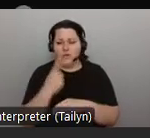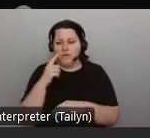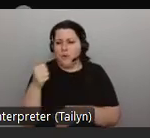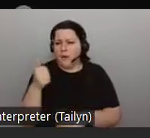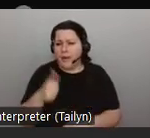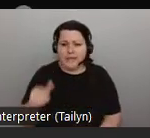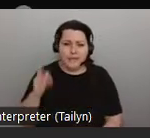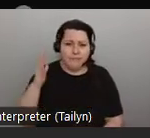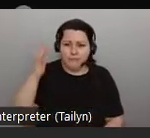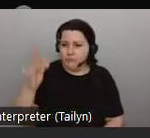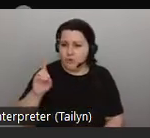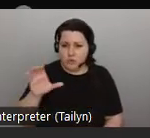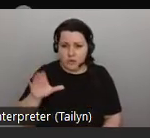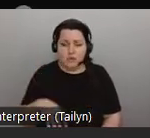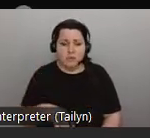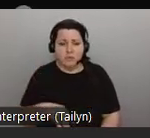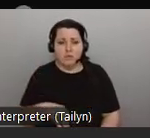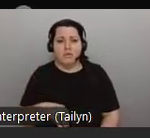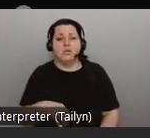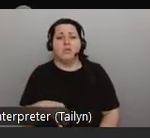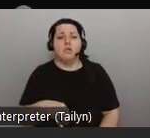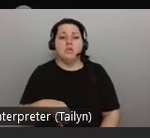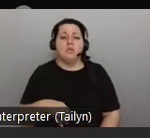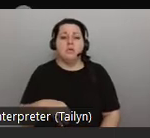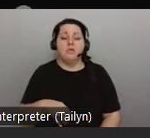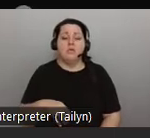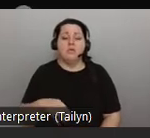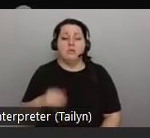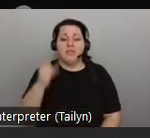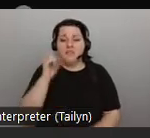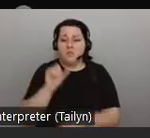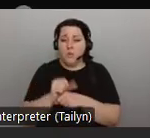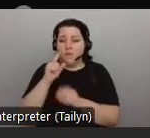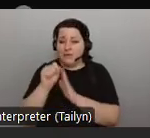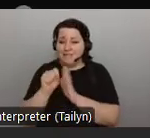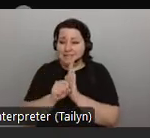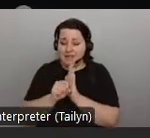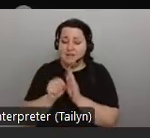writing in the heading one I just want the next thing to be a paragraph, so I will change this to normal. I can again